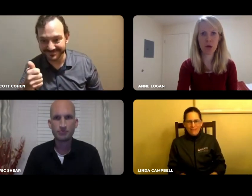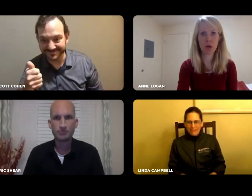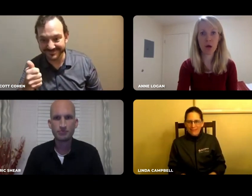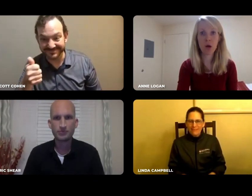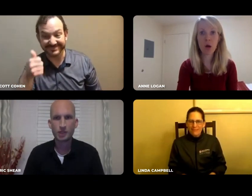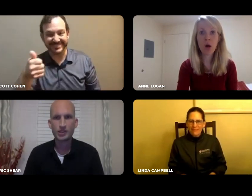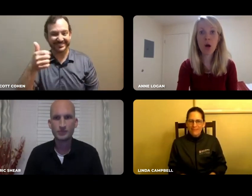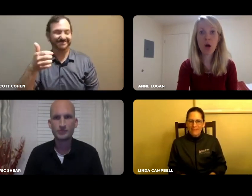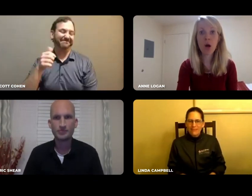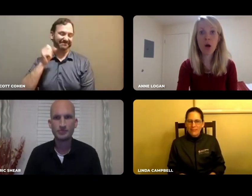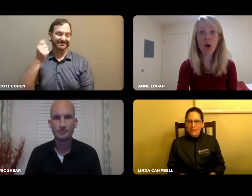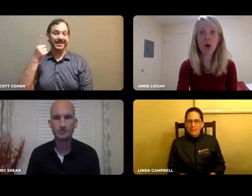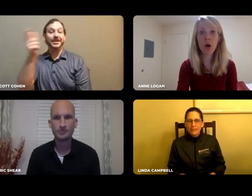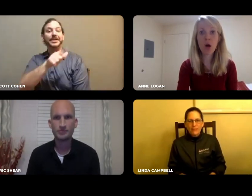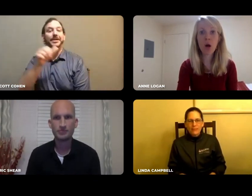It's tough.